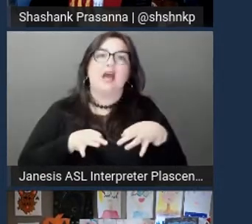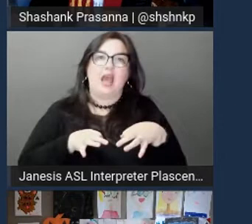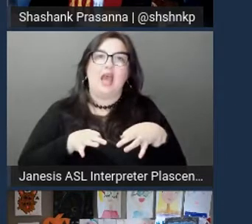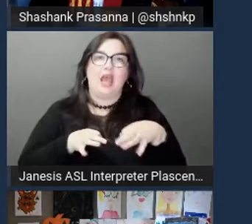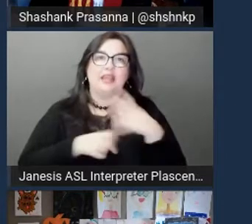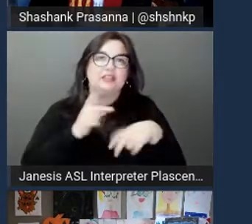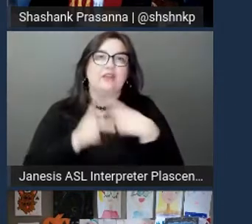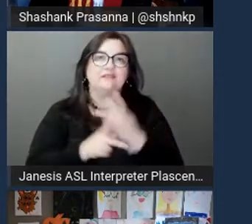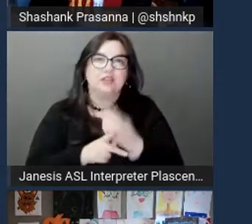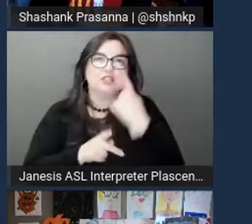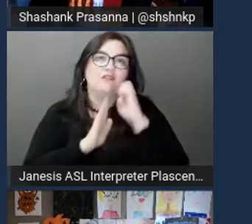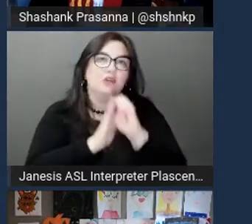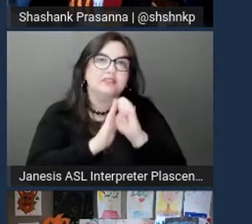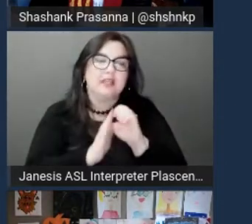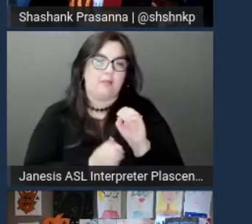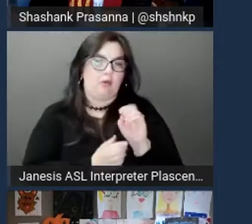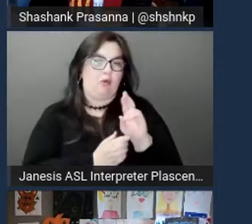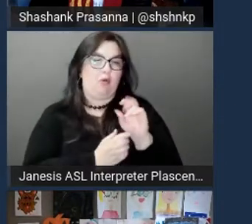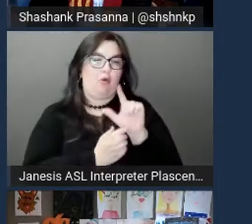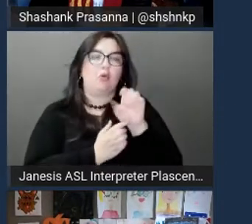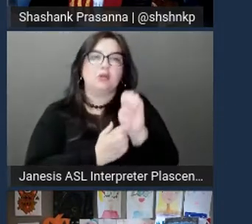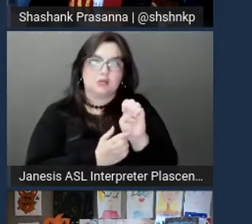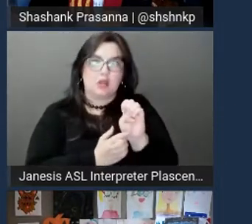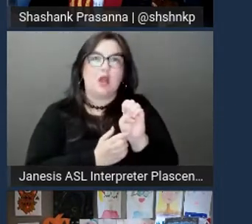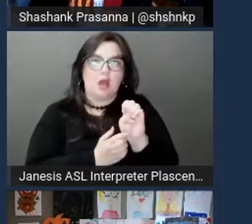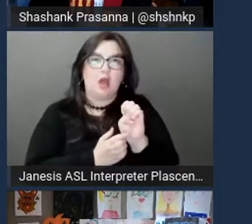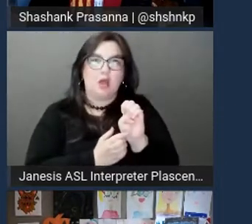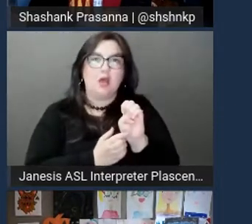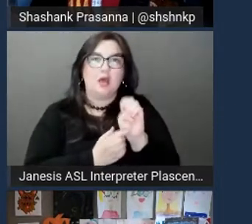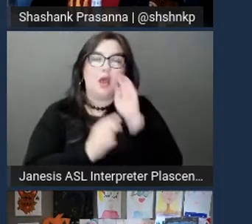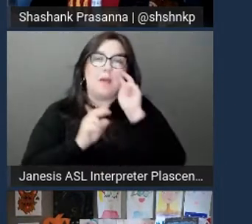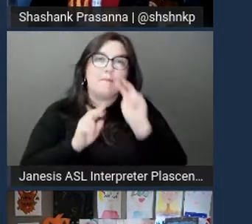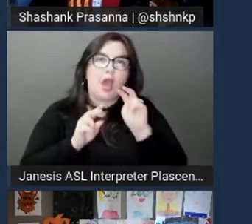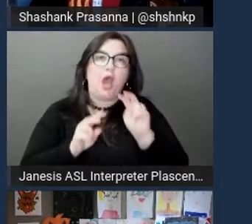we create, we release the minor version every quarter